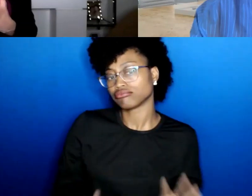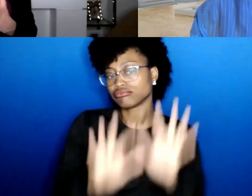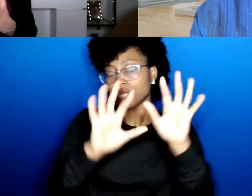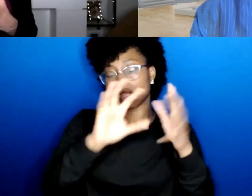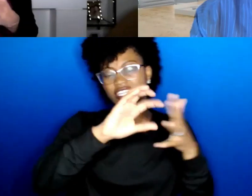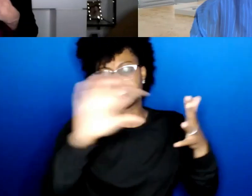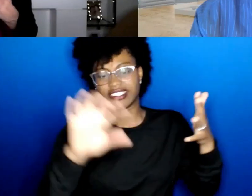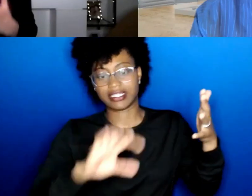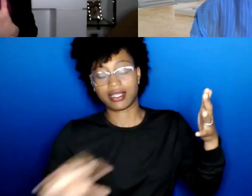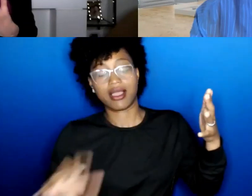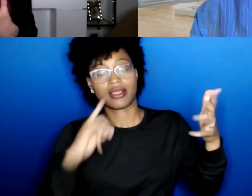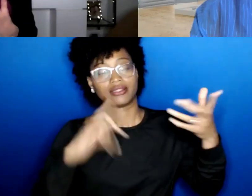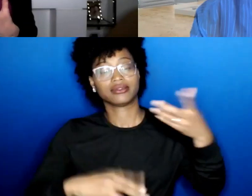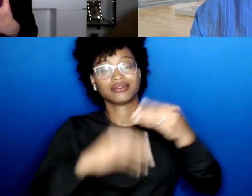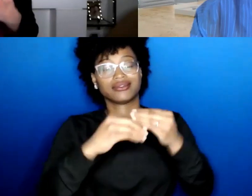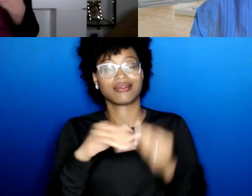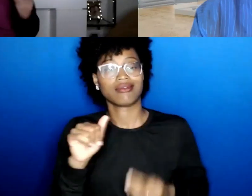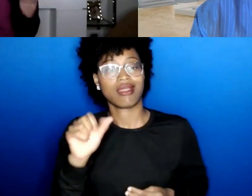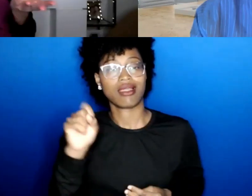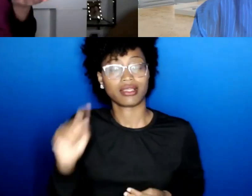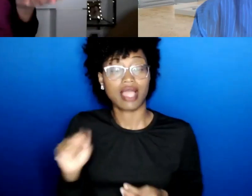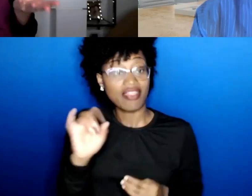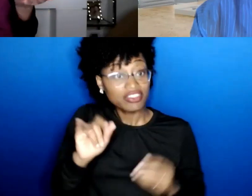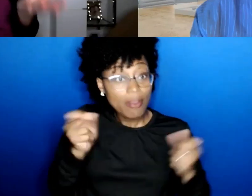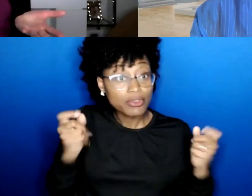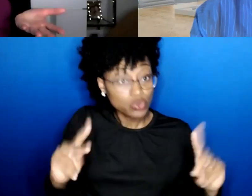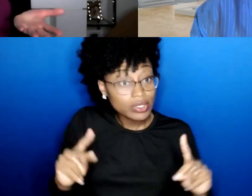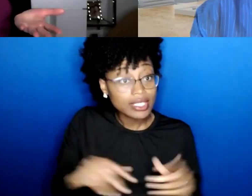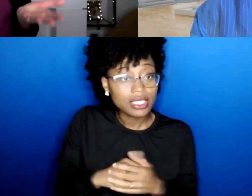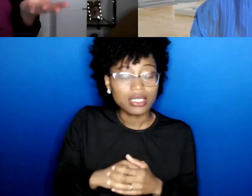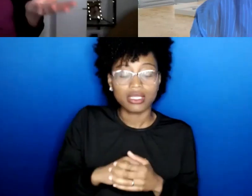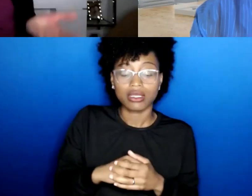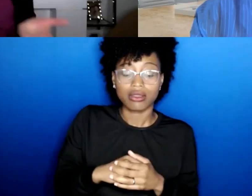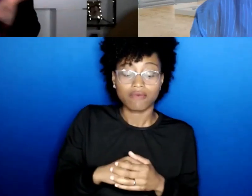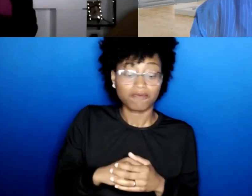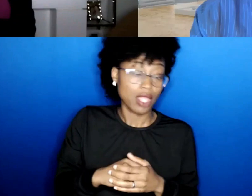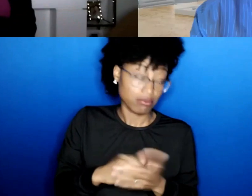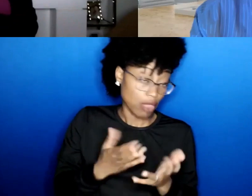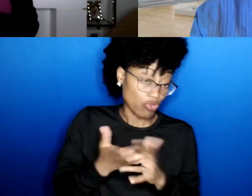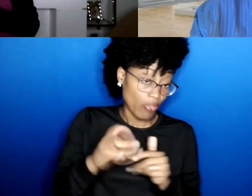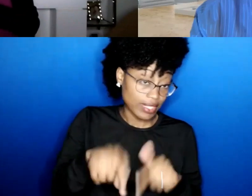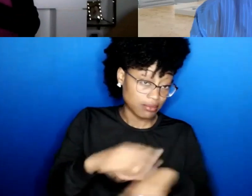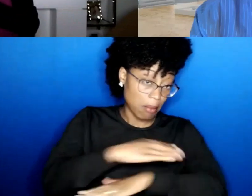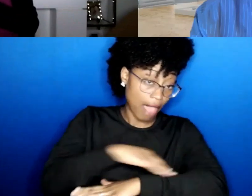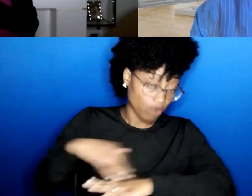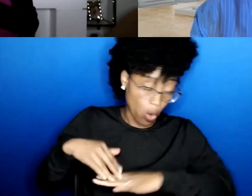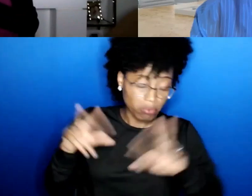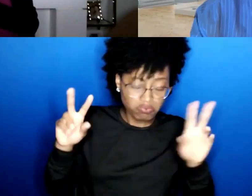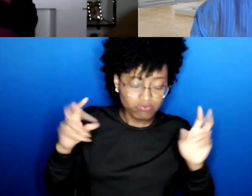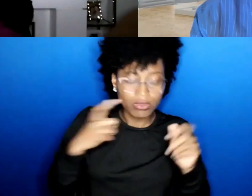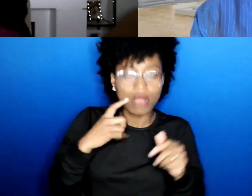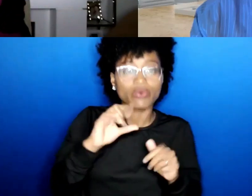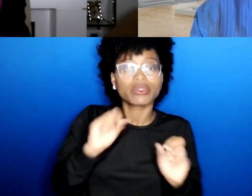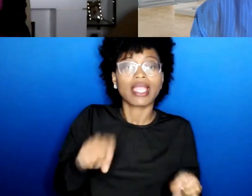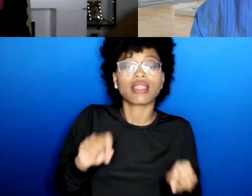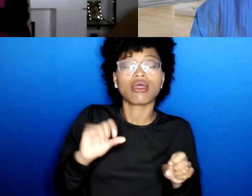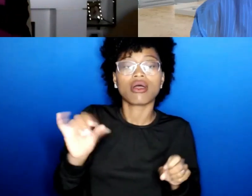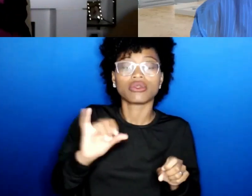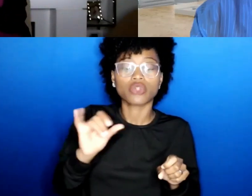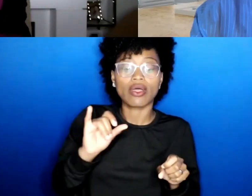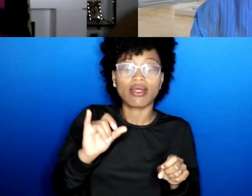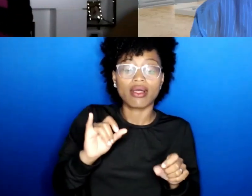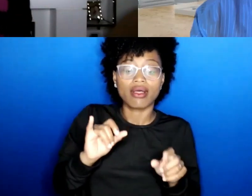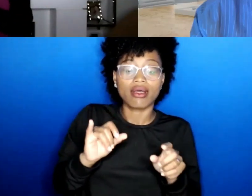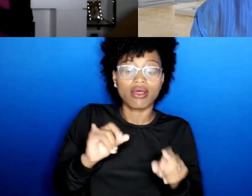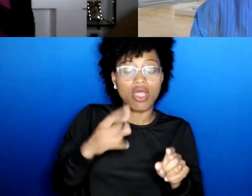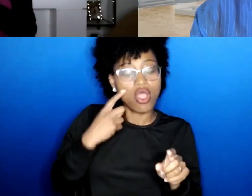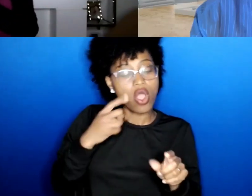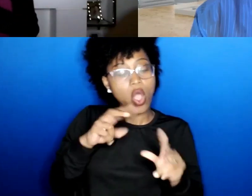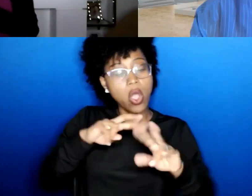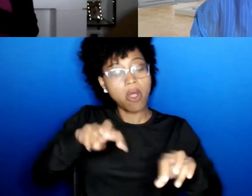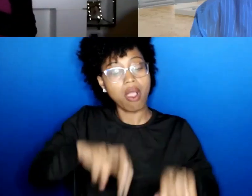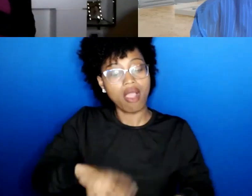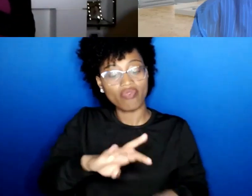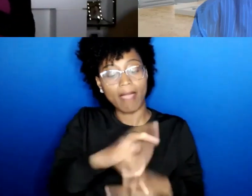It is an opportunity not only within the platform 06:23:41 but this resides on the website,